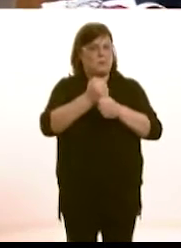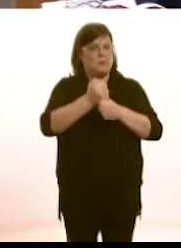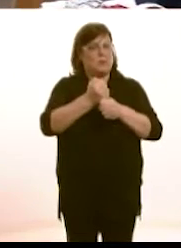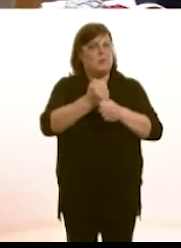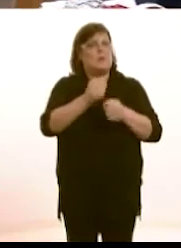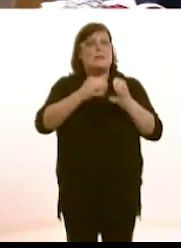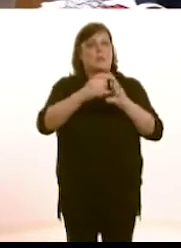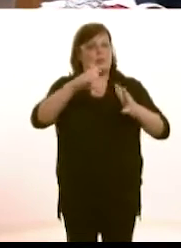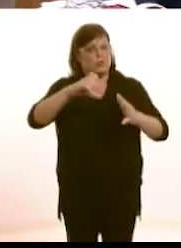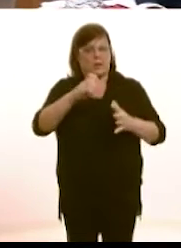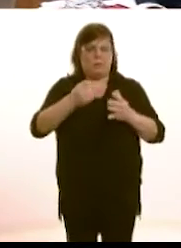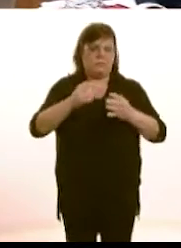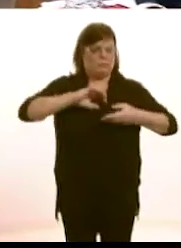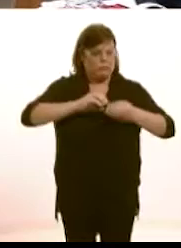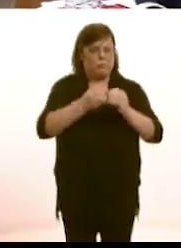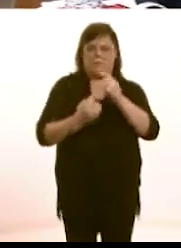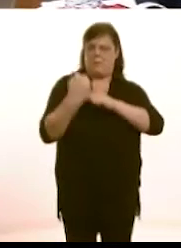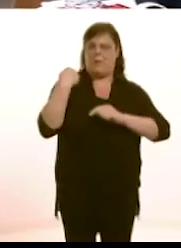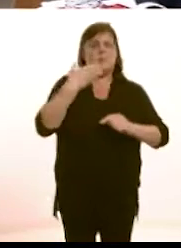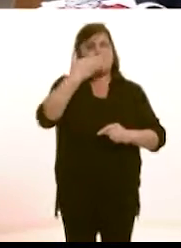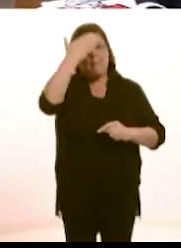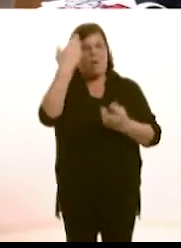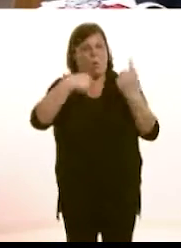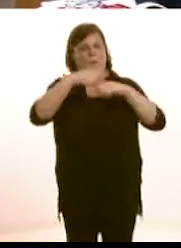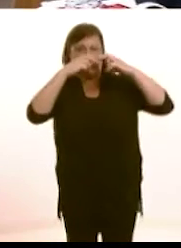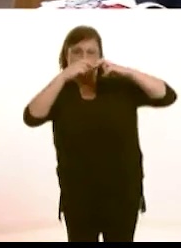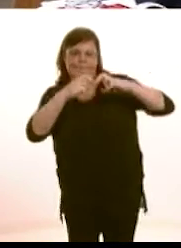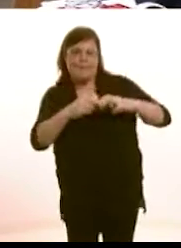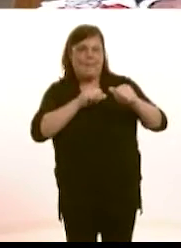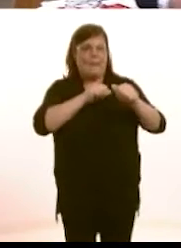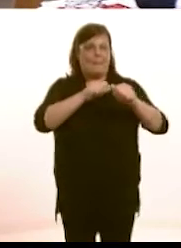in the summer, we are looking at how best to regionalise the delivery of services across